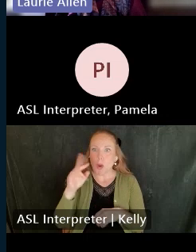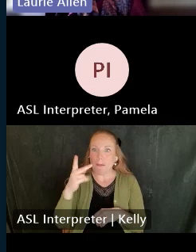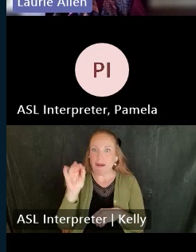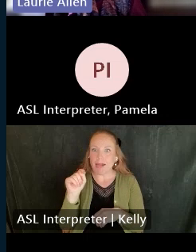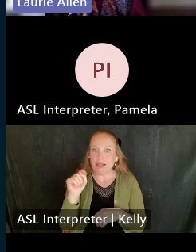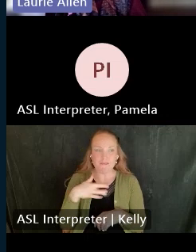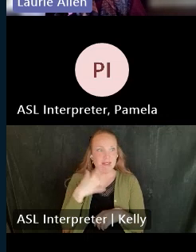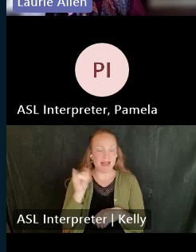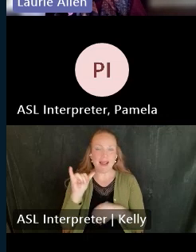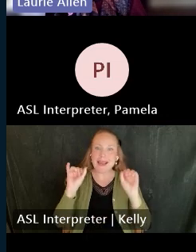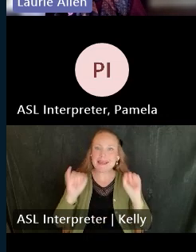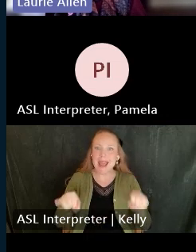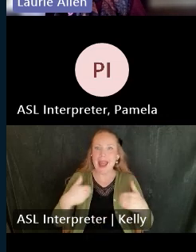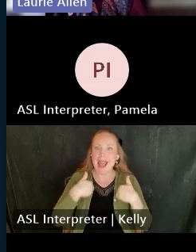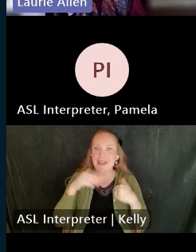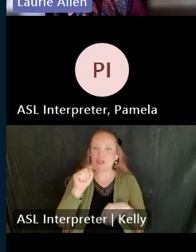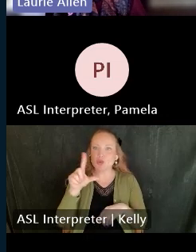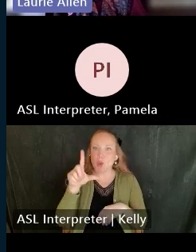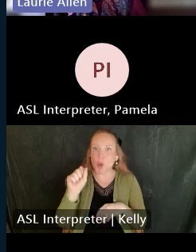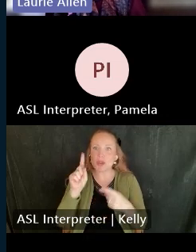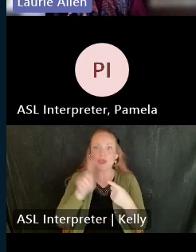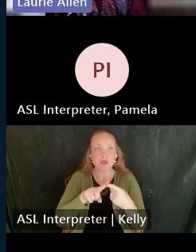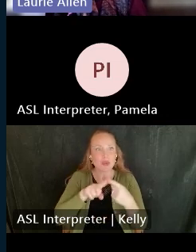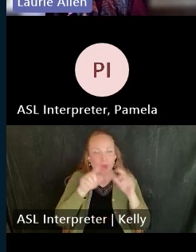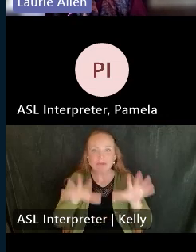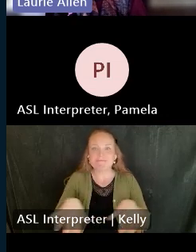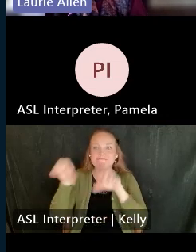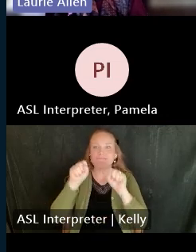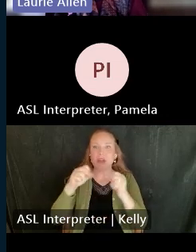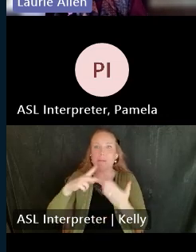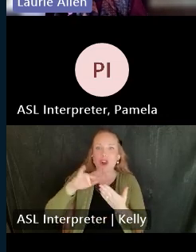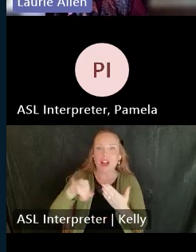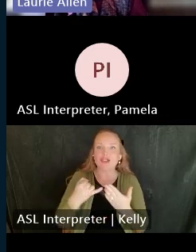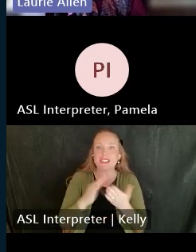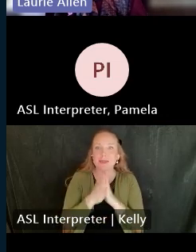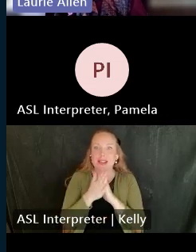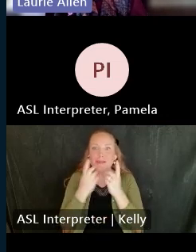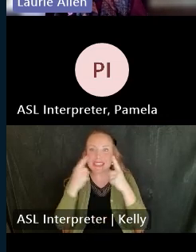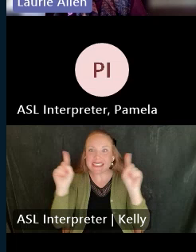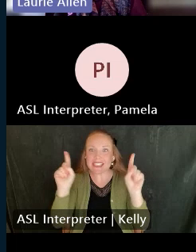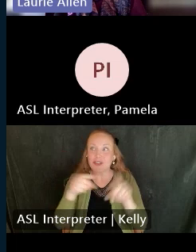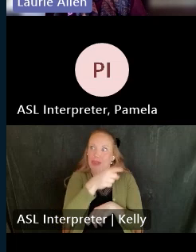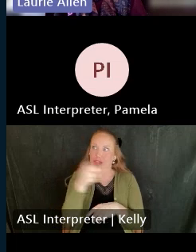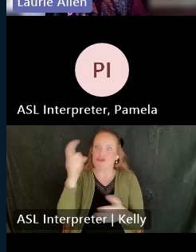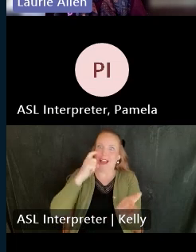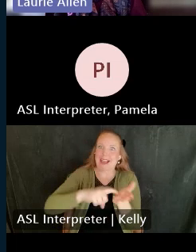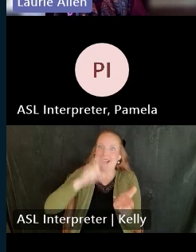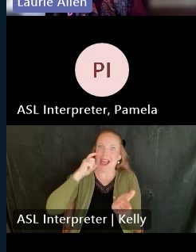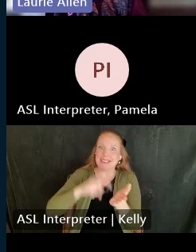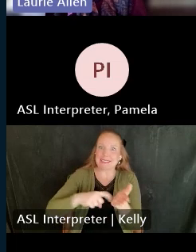they need to take on these projects to be successful. They're doing so, and they're receiving recognition from their peers and from their leadership.